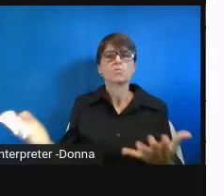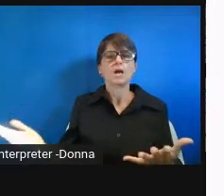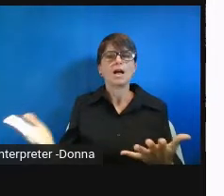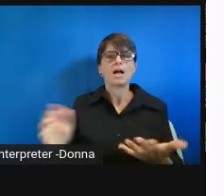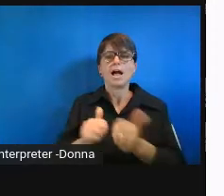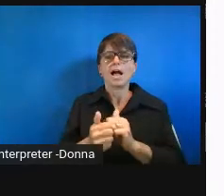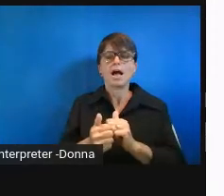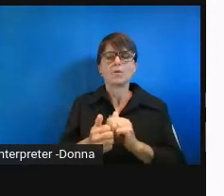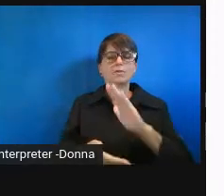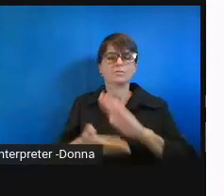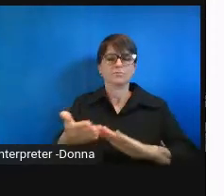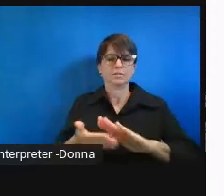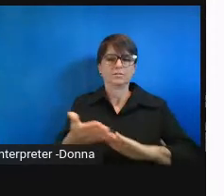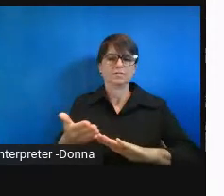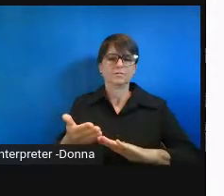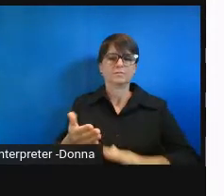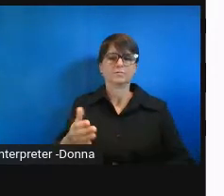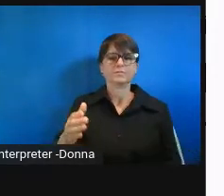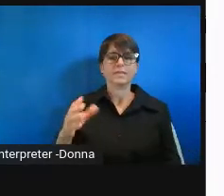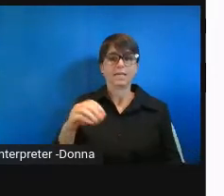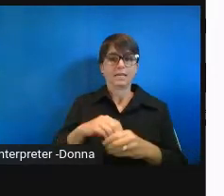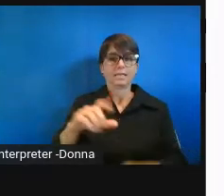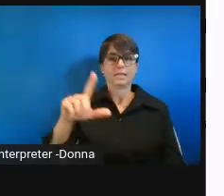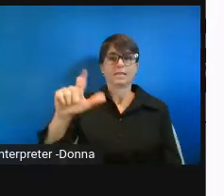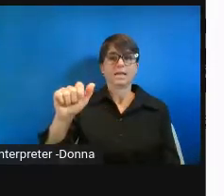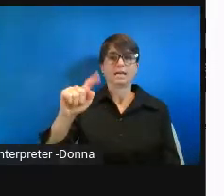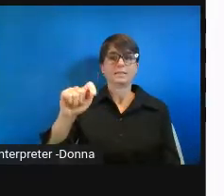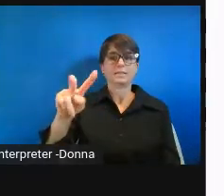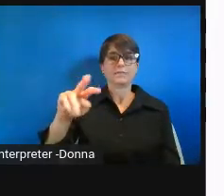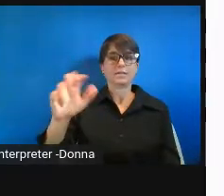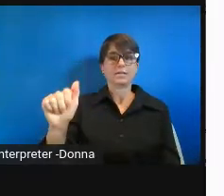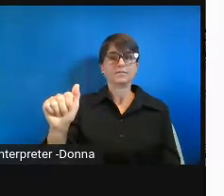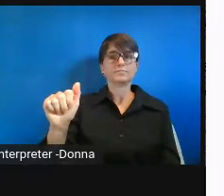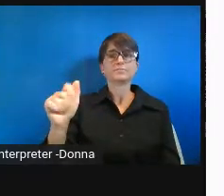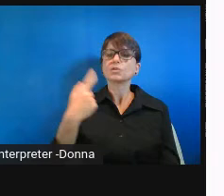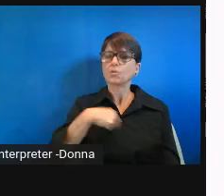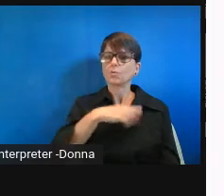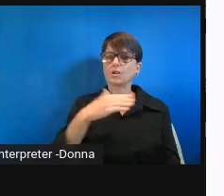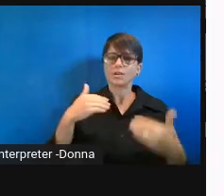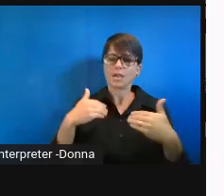in every country but this information is mostly from 2018